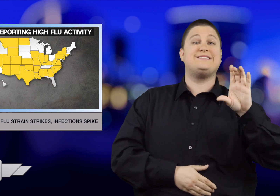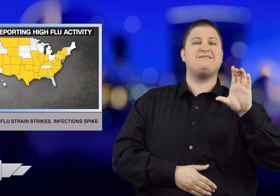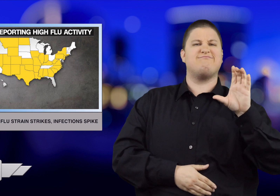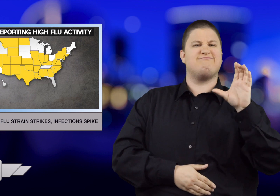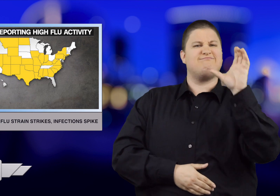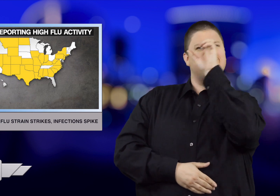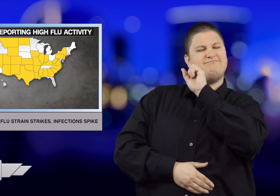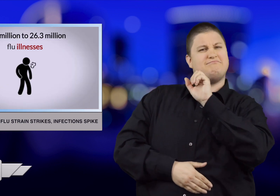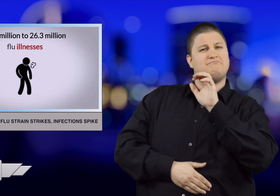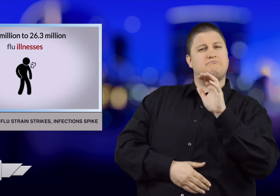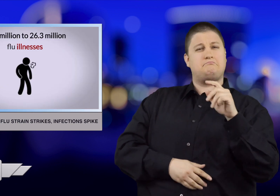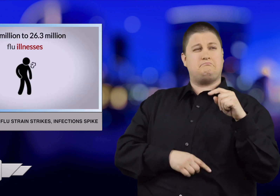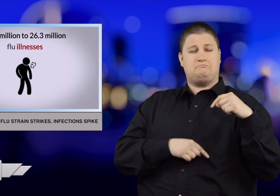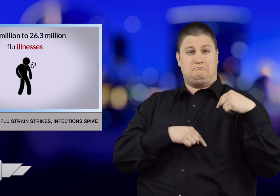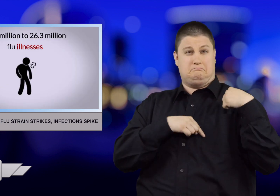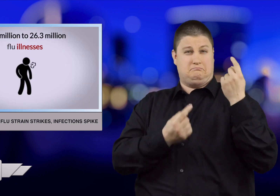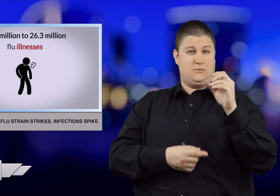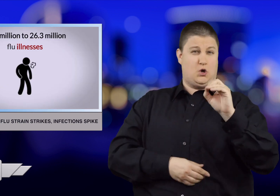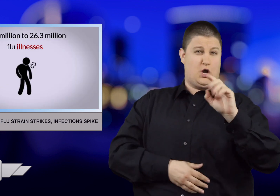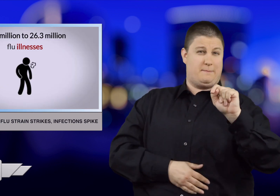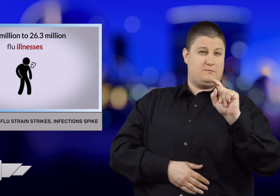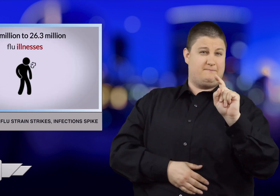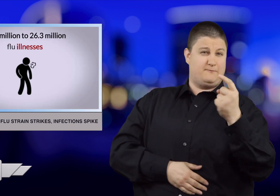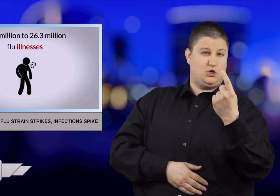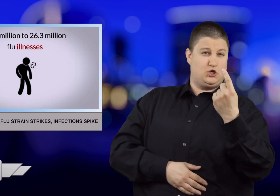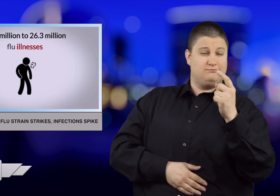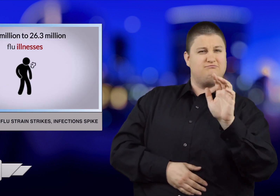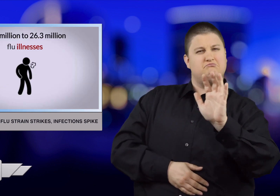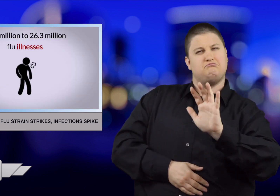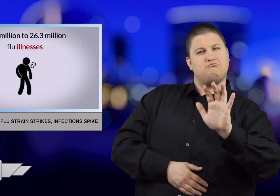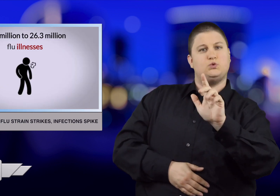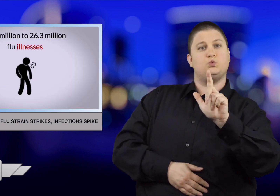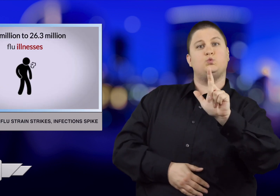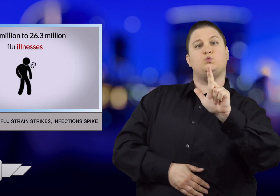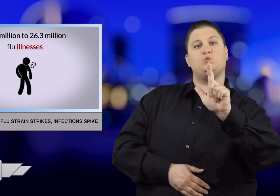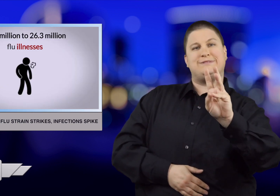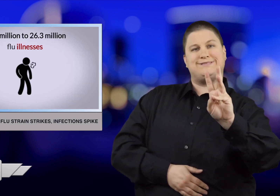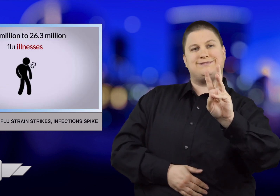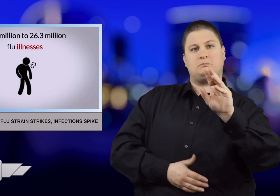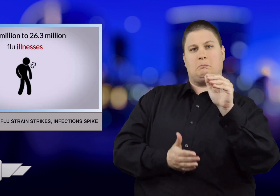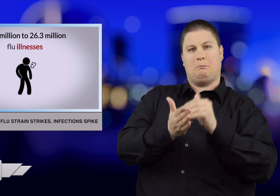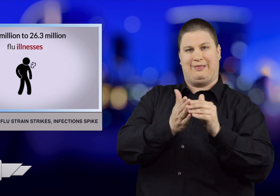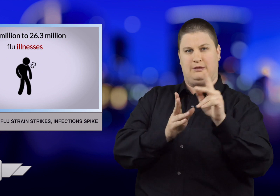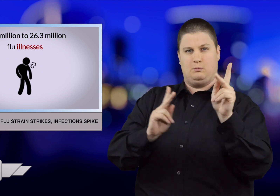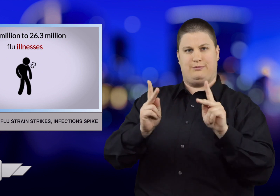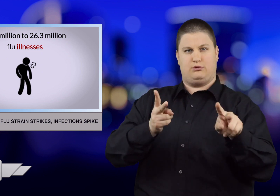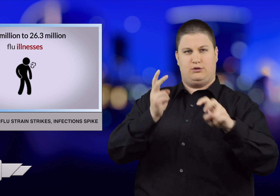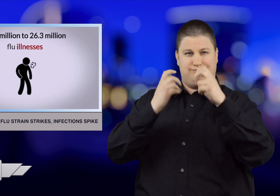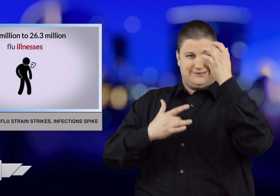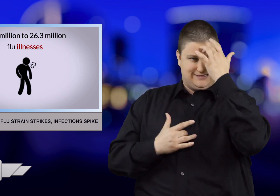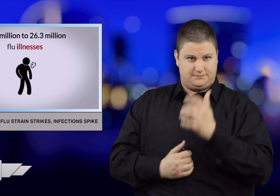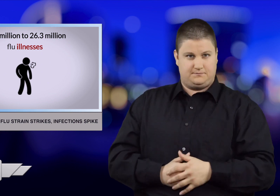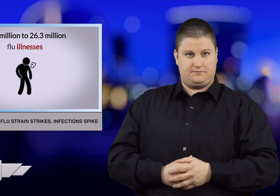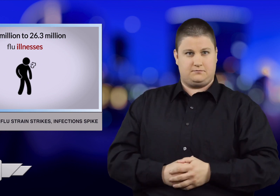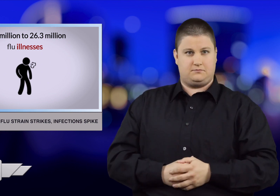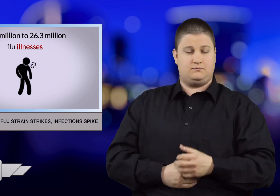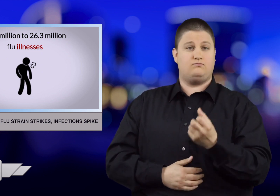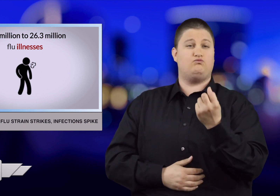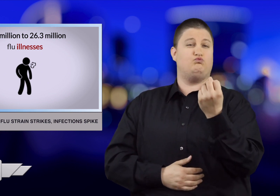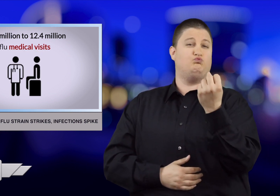The CDC estimates since October 1 there's been as many as 26 million illnesses, up to